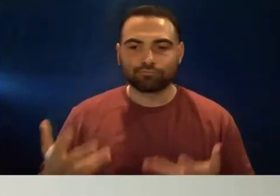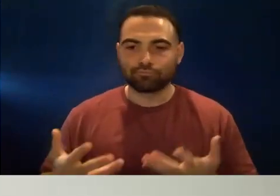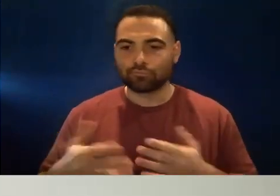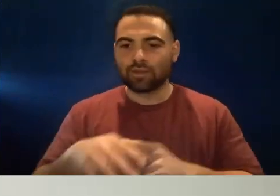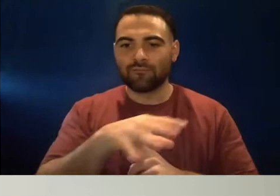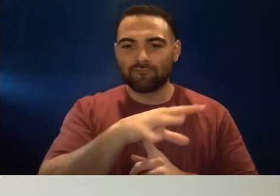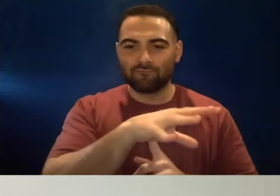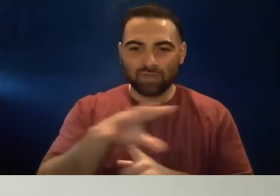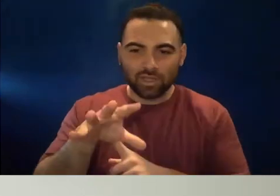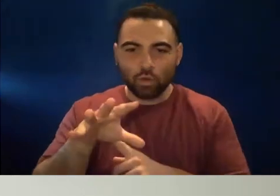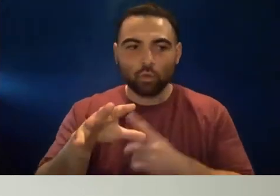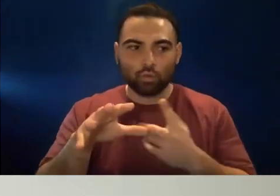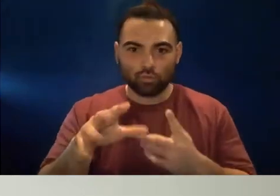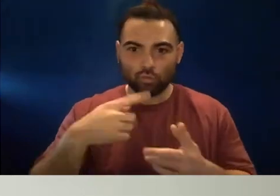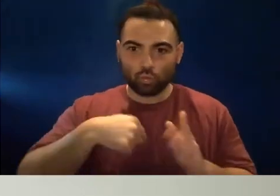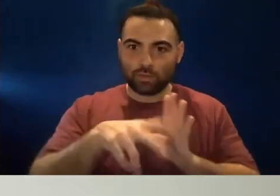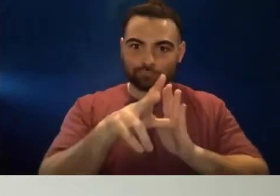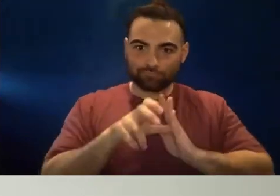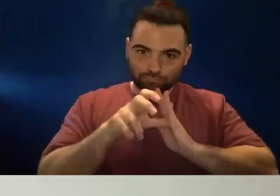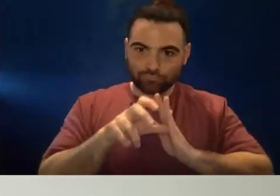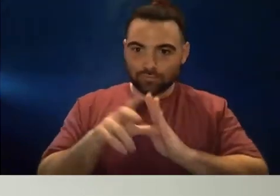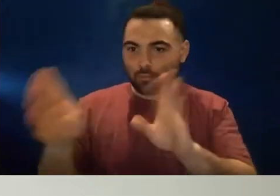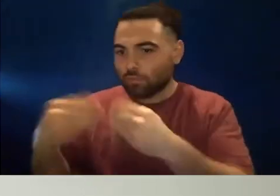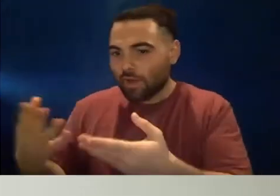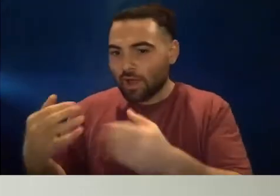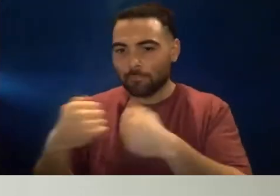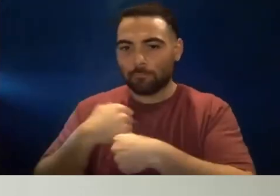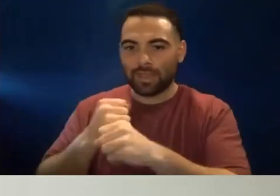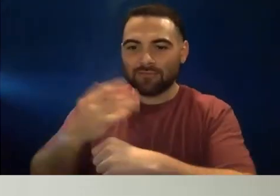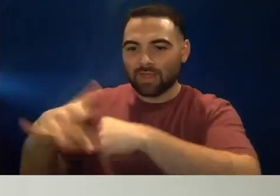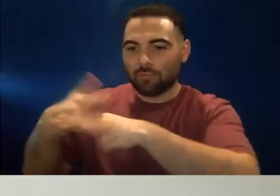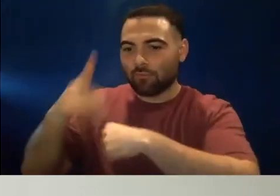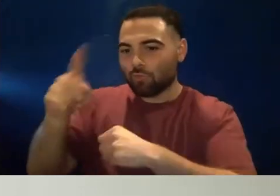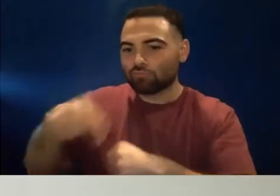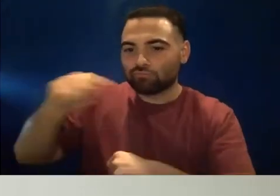of the disabled community who were experiencing their own challenges and transportation